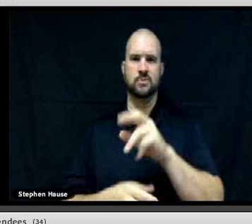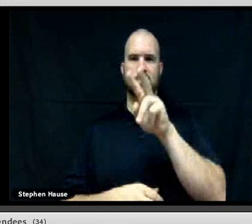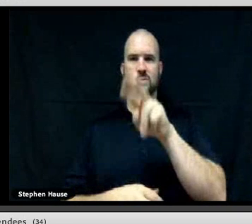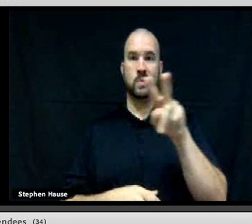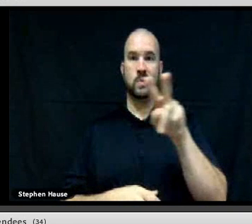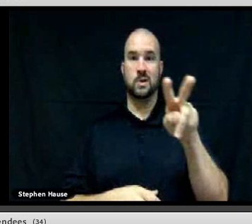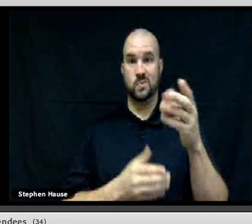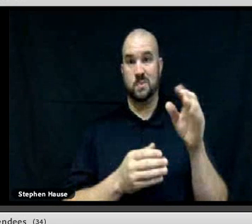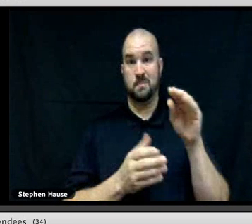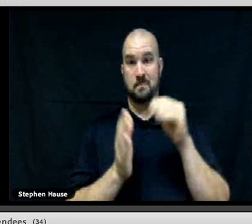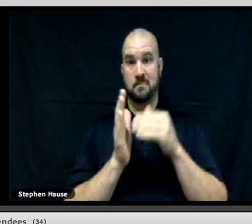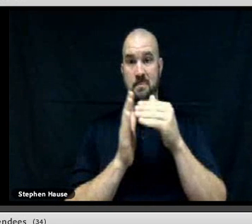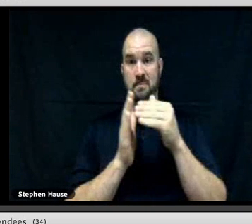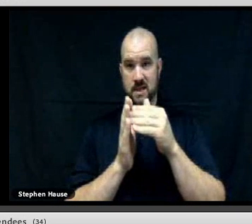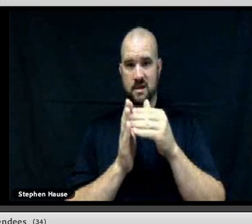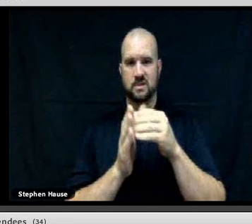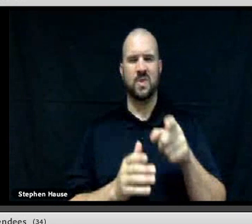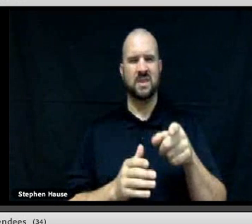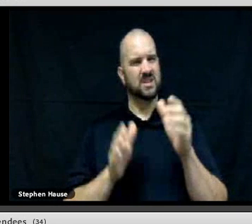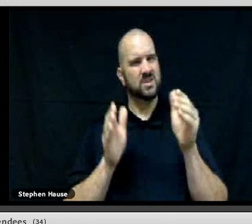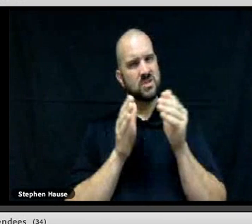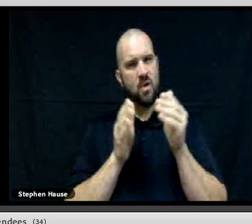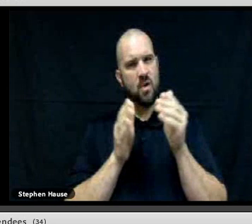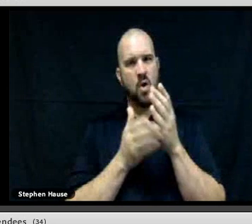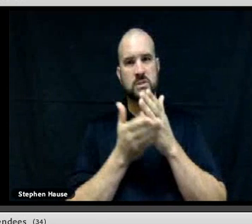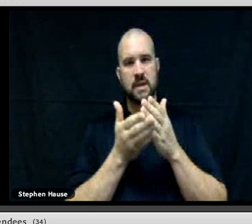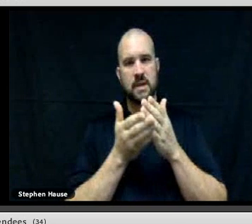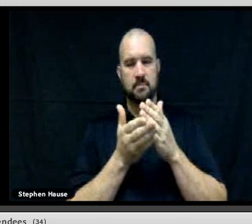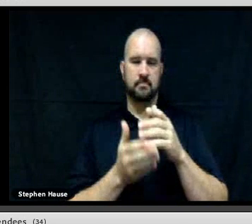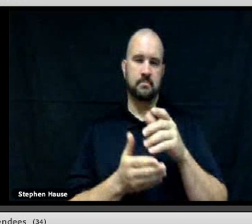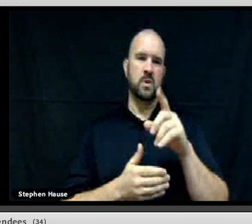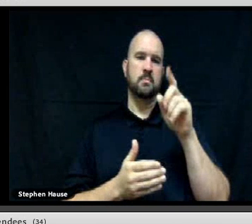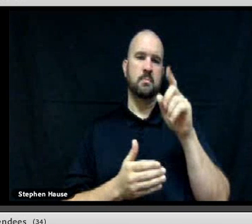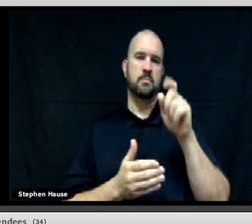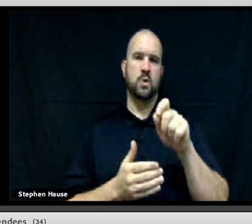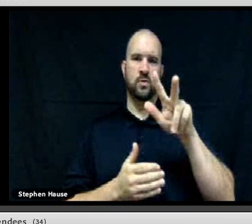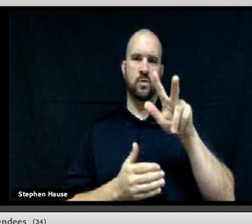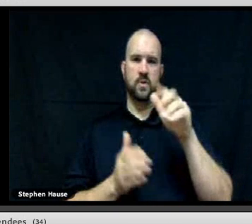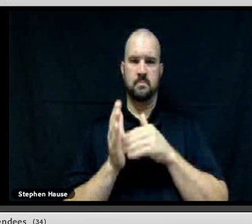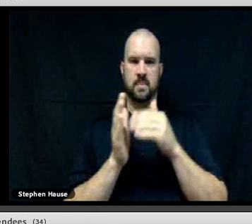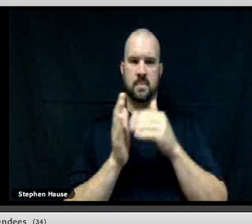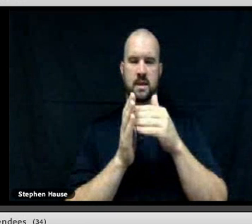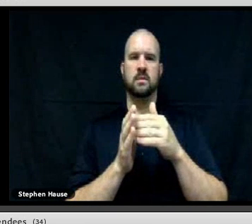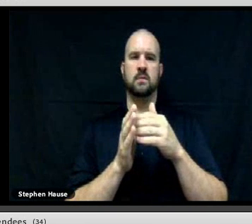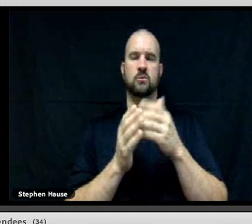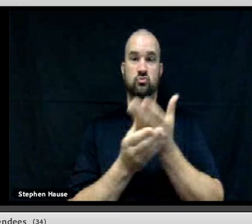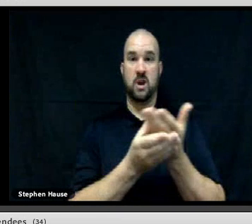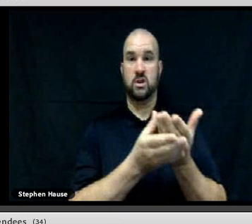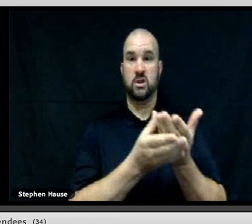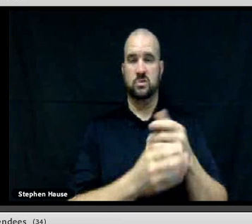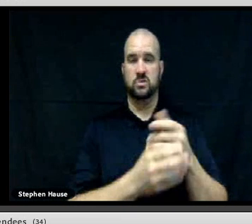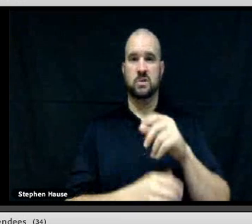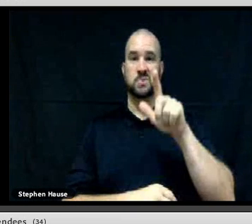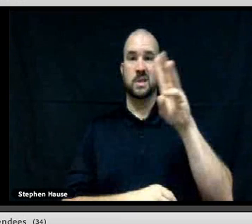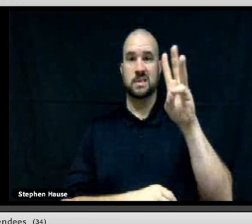there are over 26,000 unique Rights Statements. Um, so this was a way to standardize the way that we talk about rights